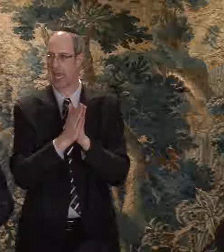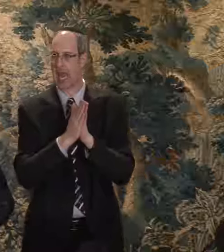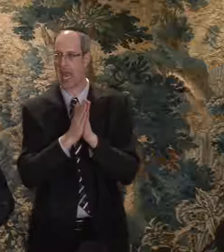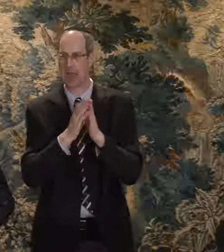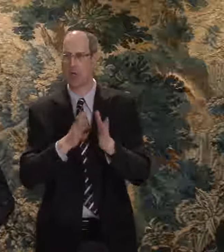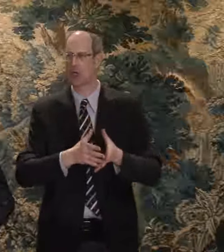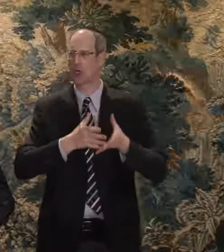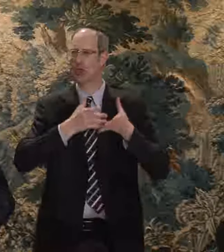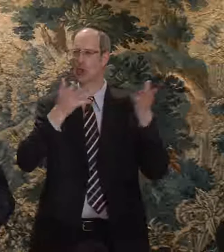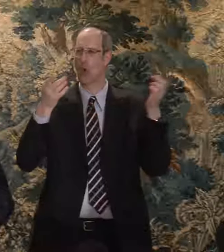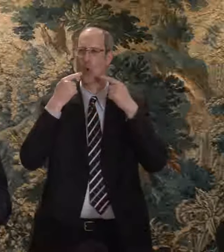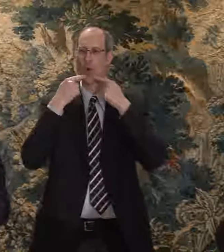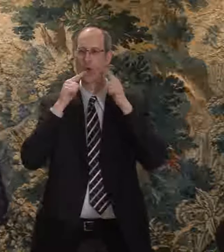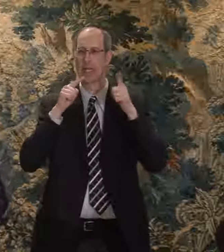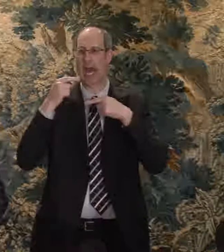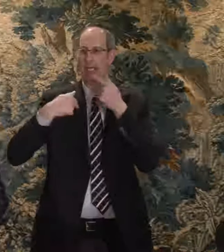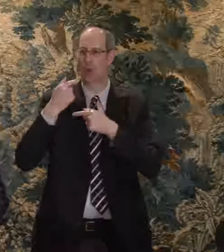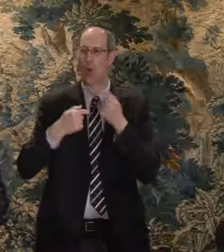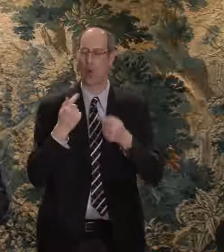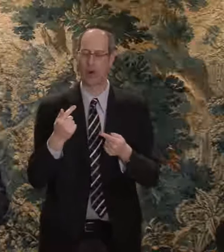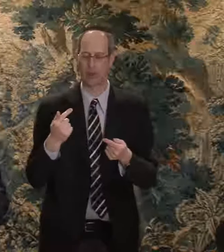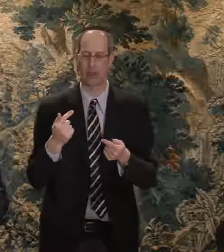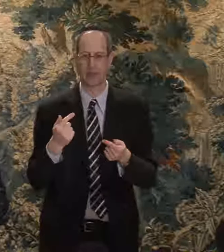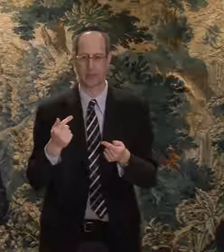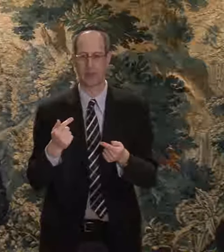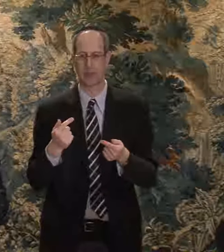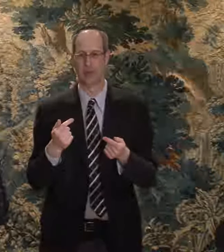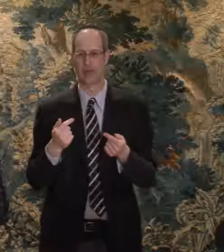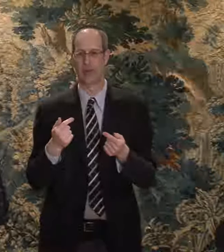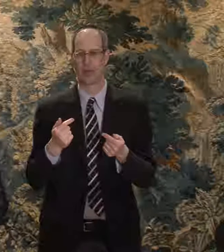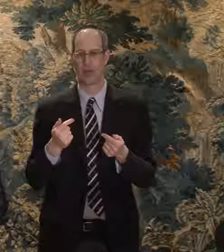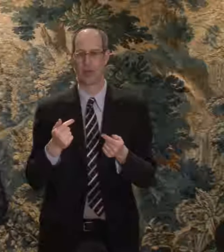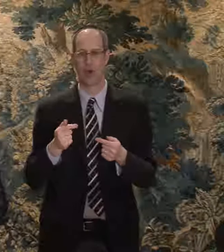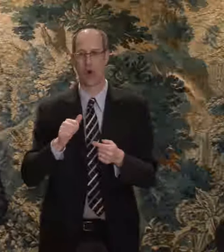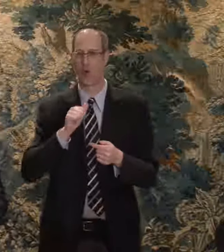greatest Godot Leland the greatest Tommy the ha ha Meem they were not geniuses